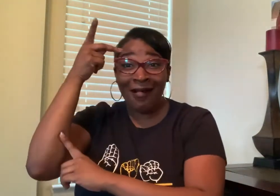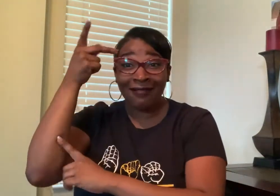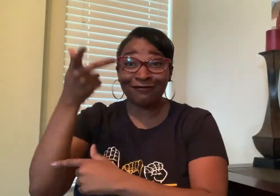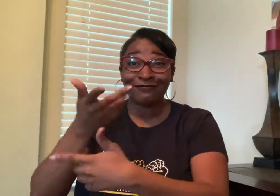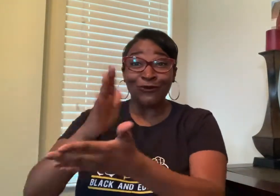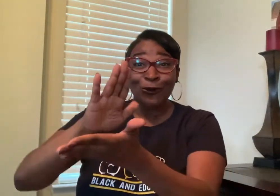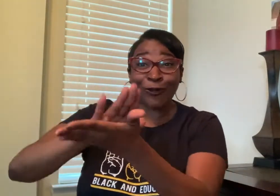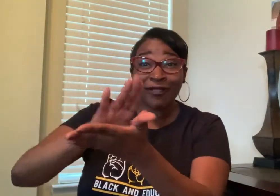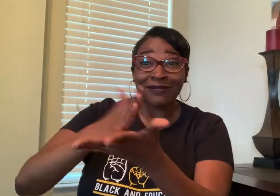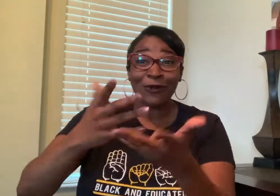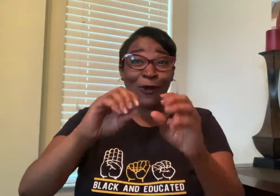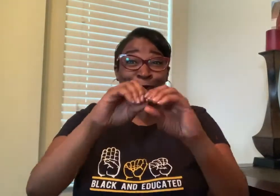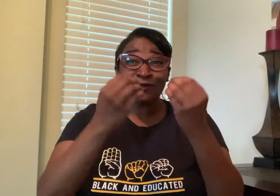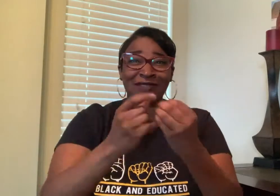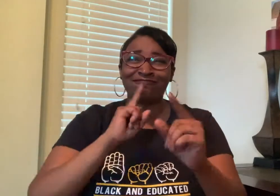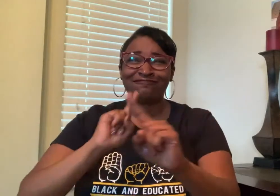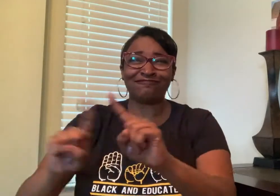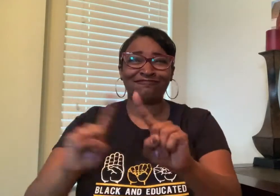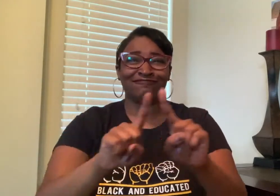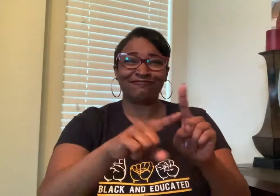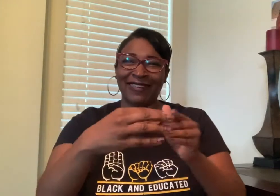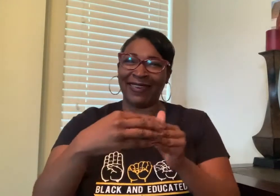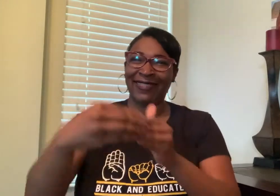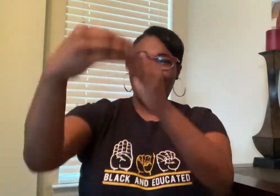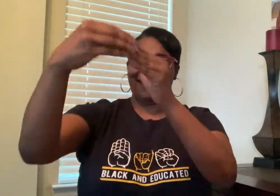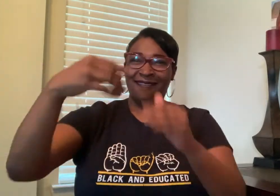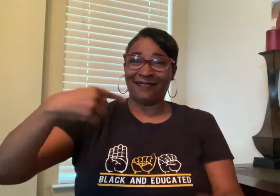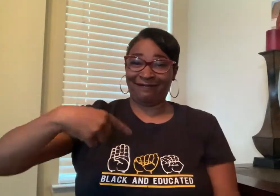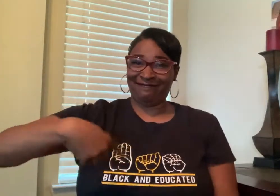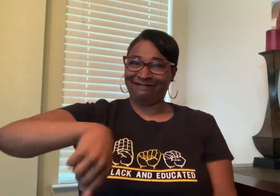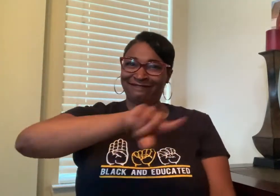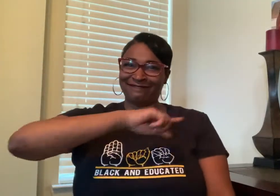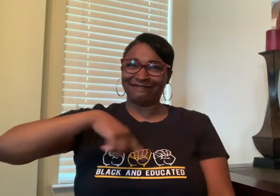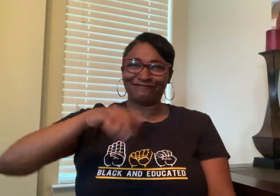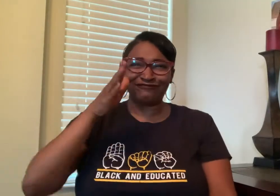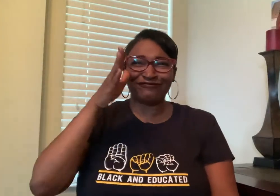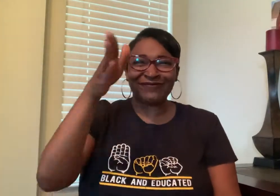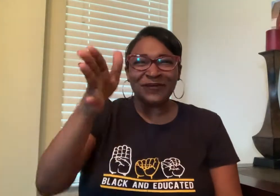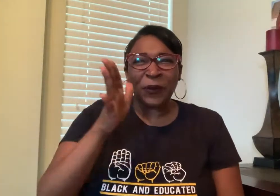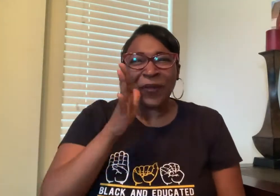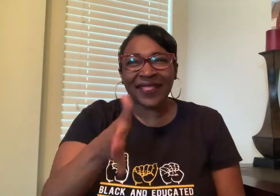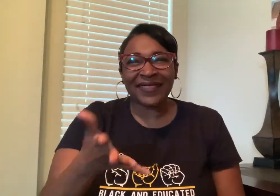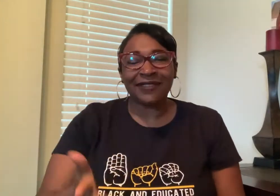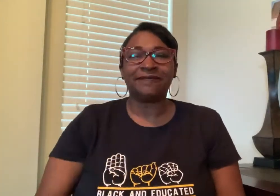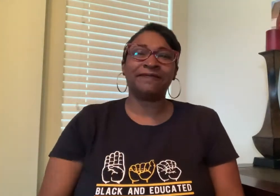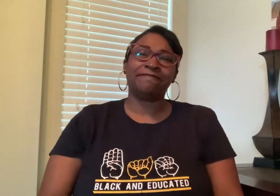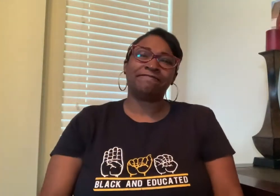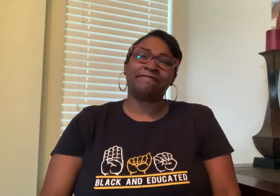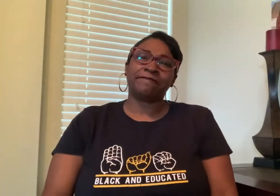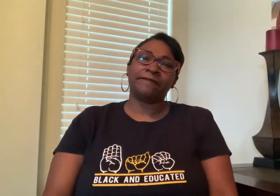They are the future political leaders in government, schools and organizations. They will be leading the way for us all.